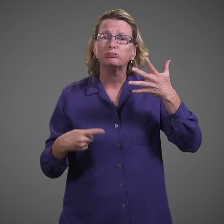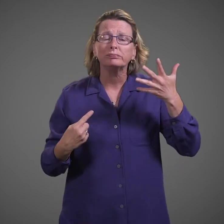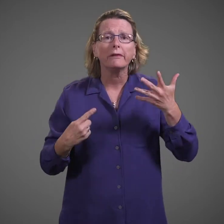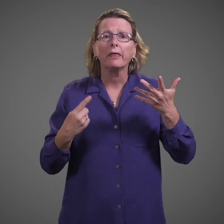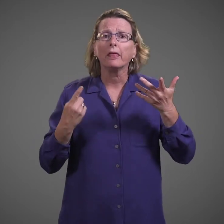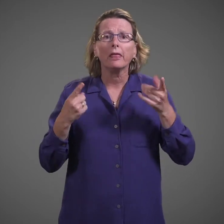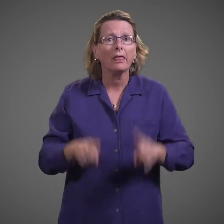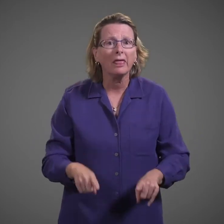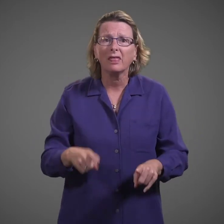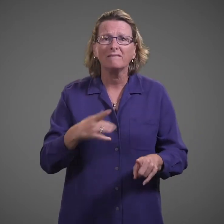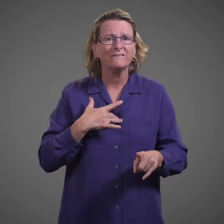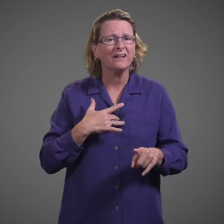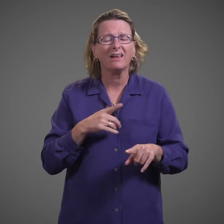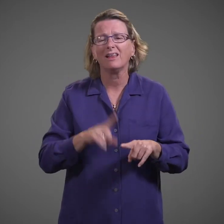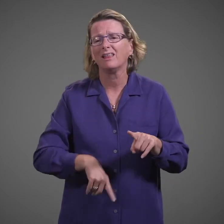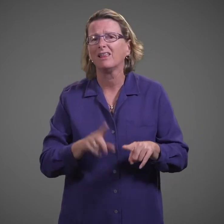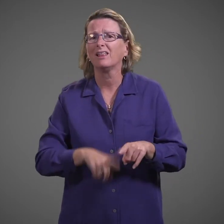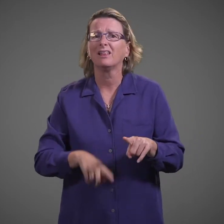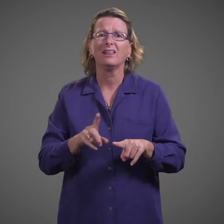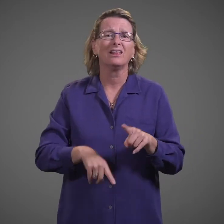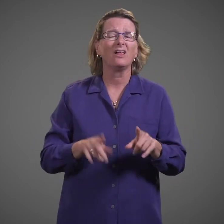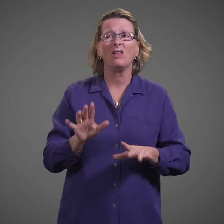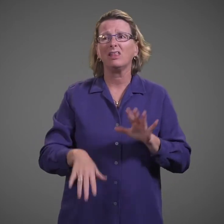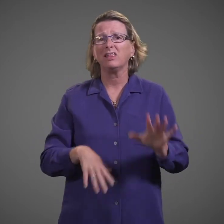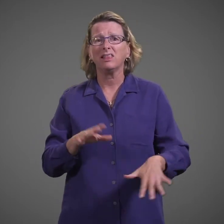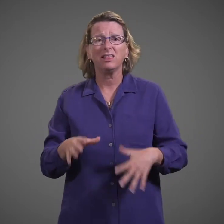to do before your accident, so you are less and less active.